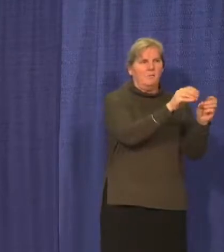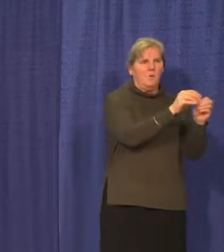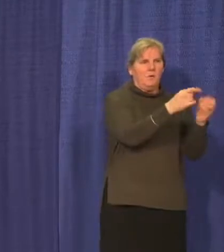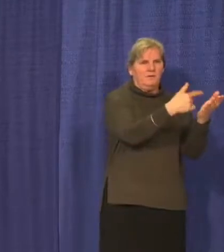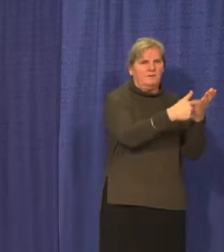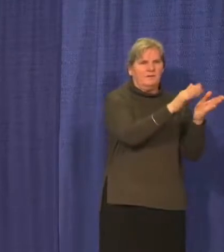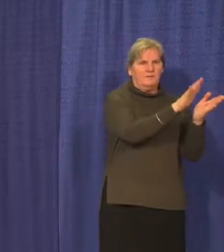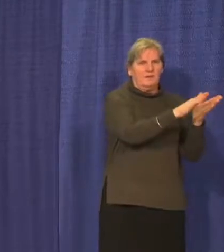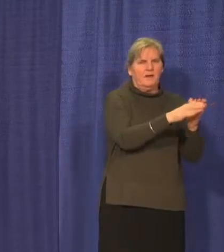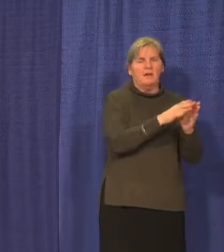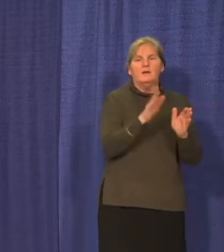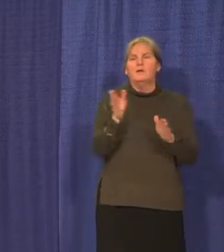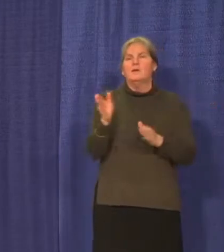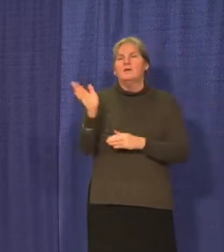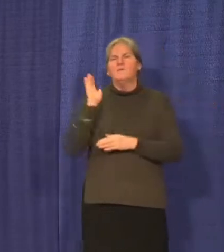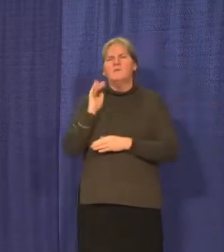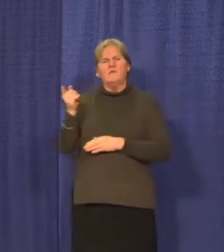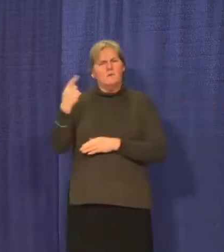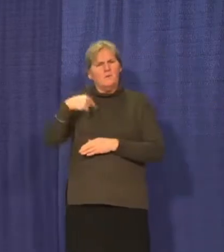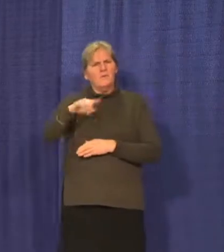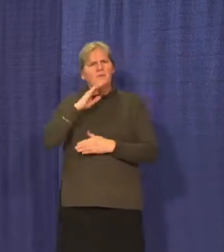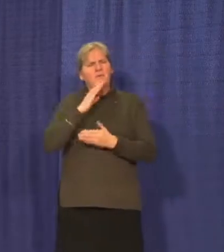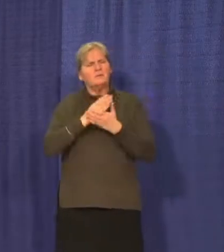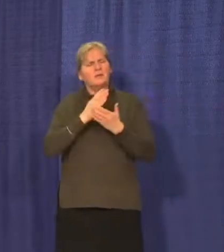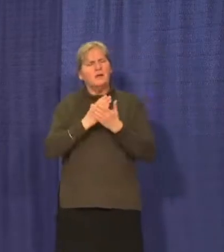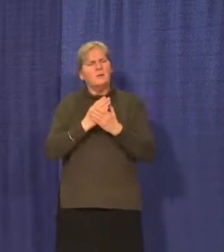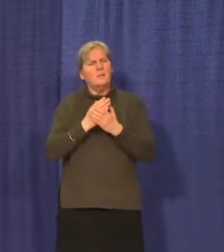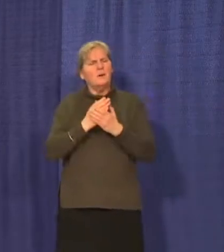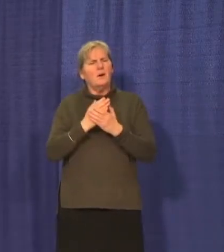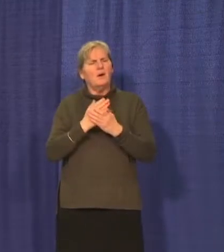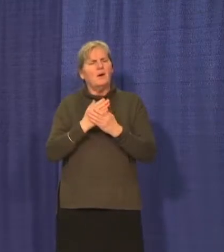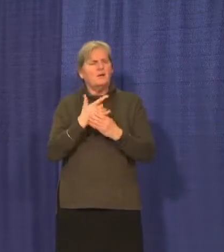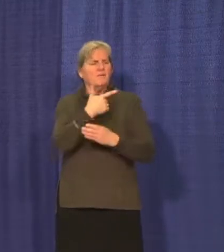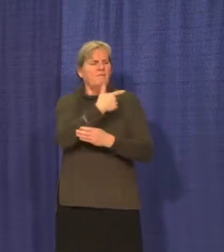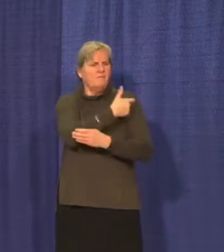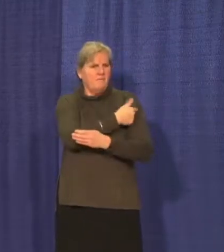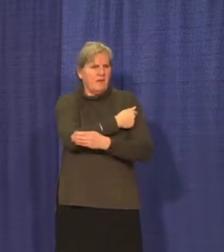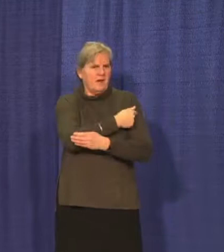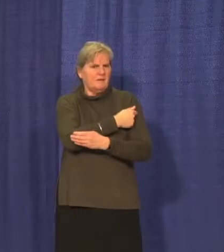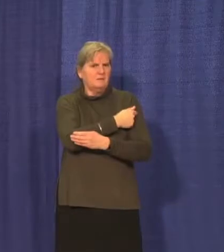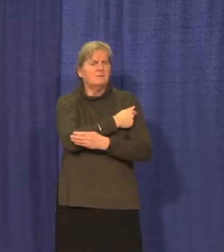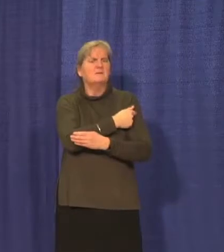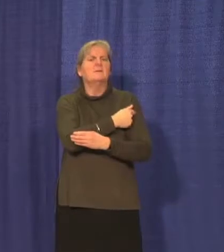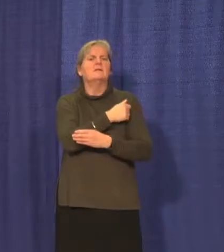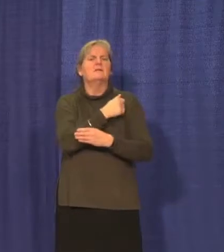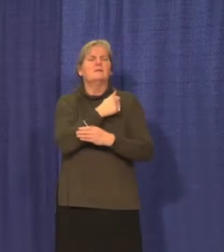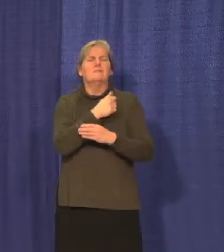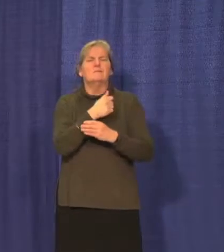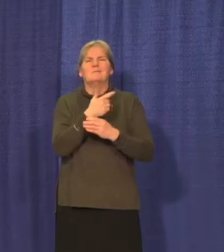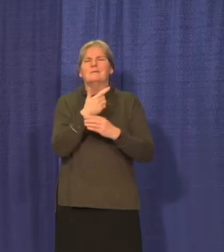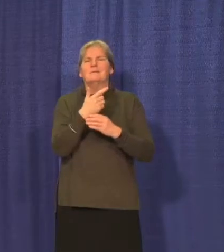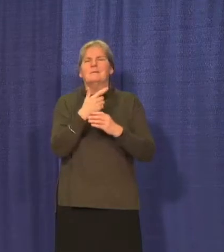We have talked in these updates in the past about previous vaccines that were used, like